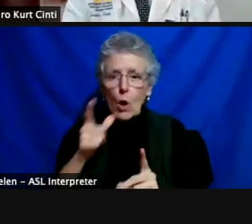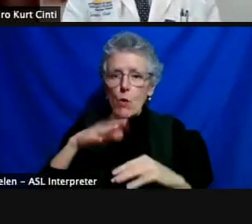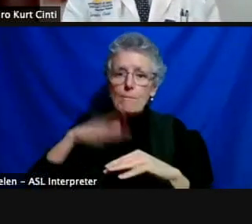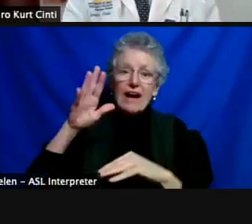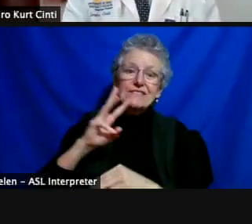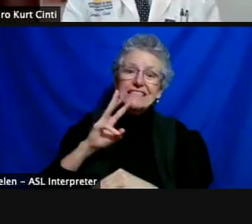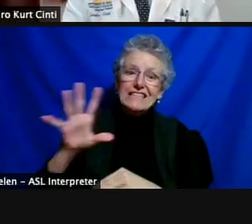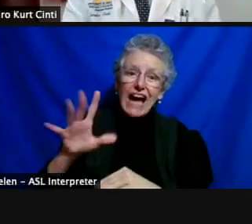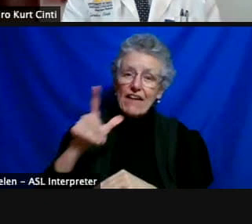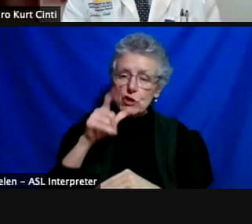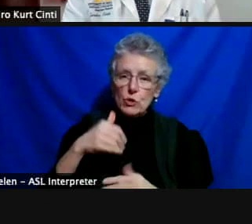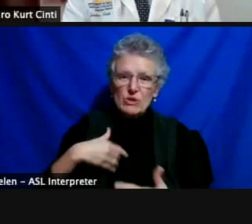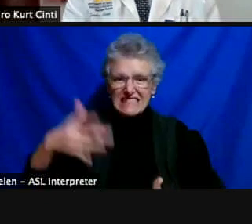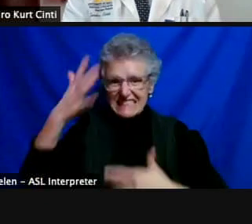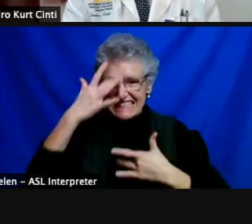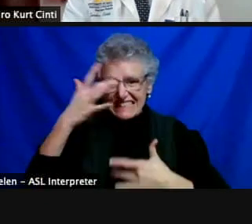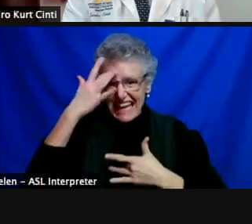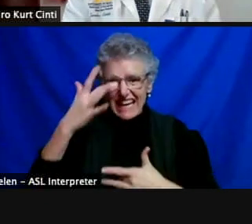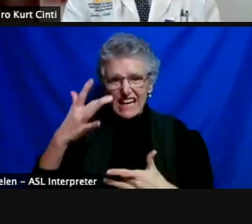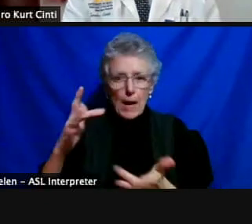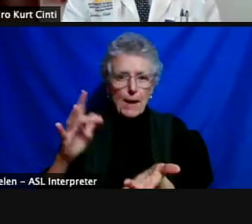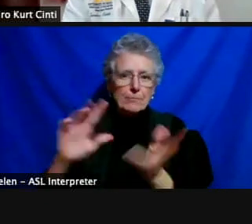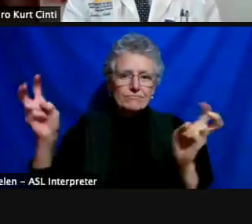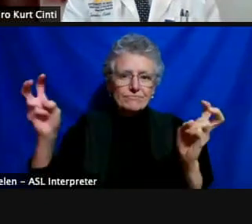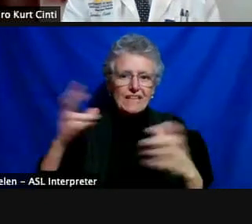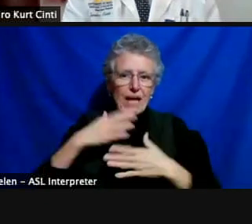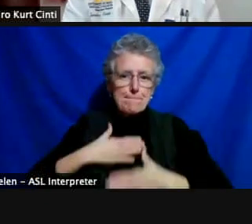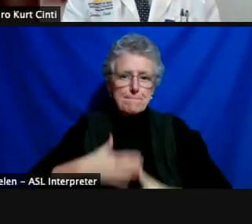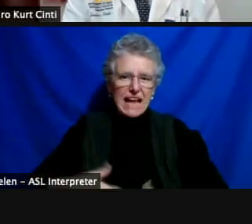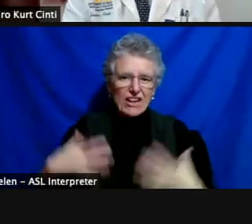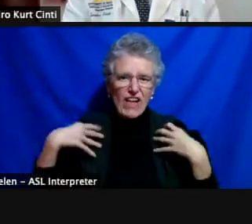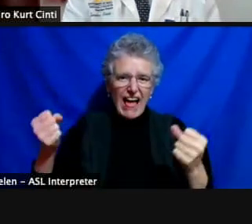that is a very, very large portion of our population.